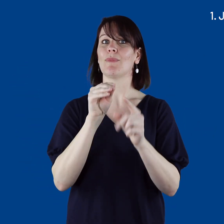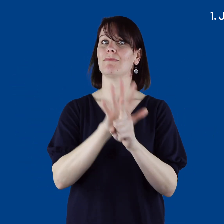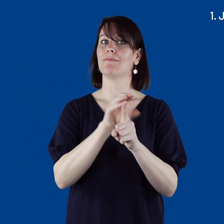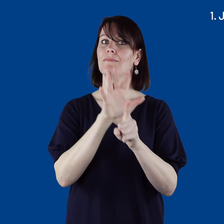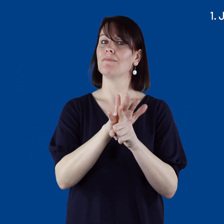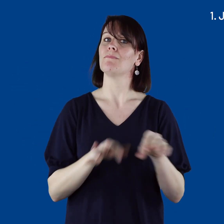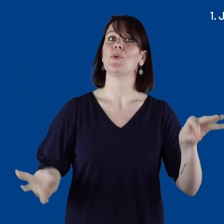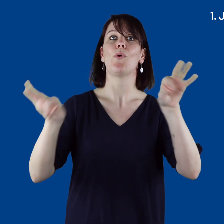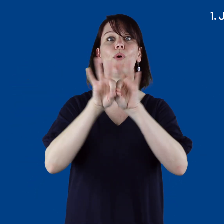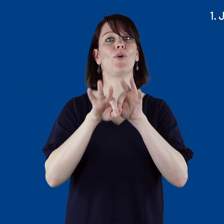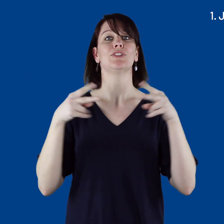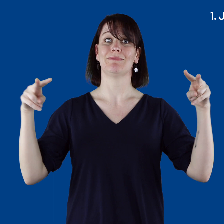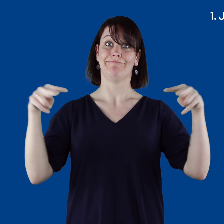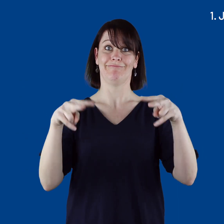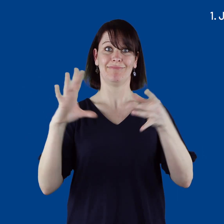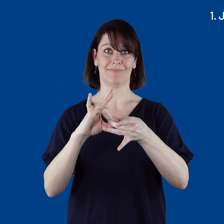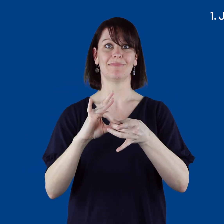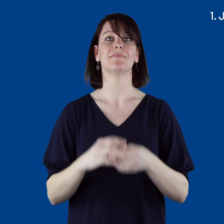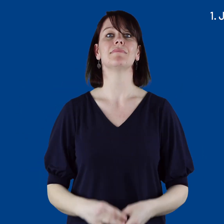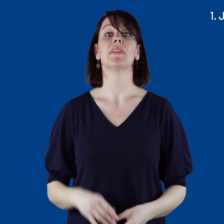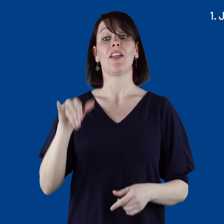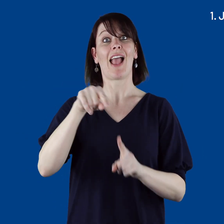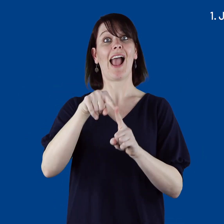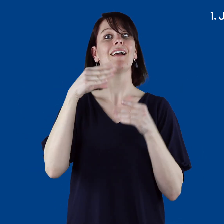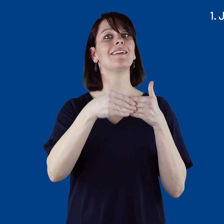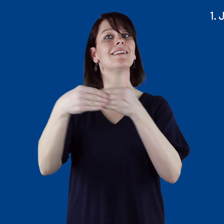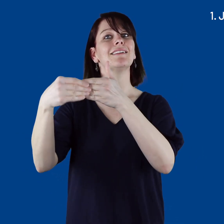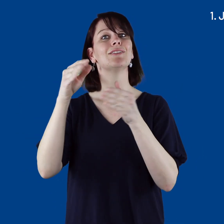joint attention is correlated to enhanced language and cognitive development.